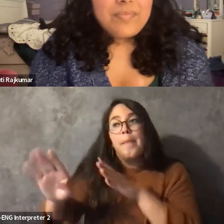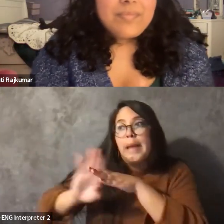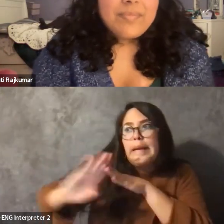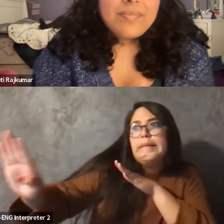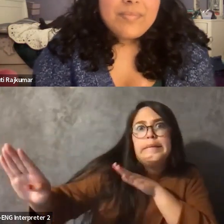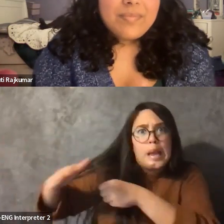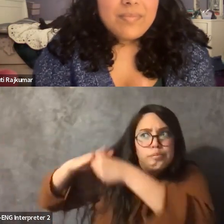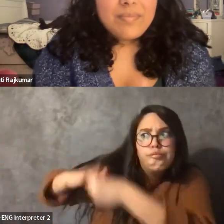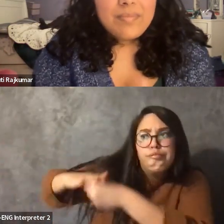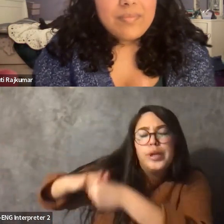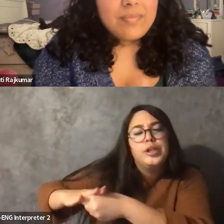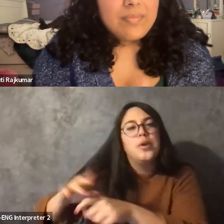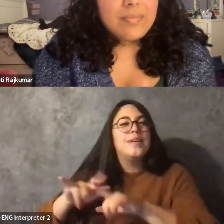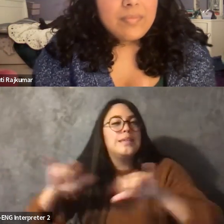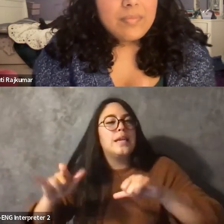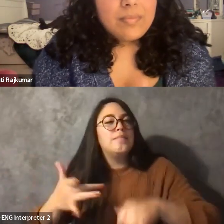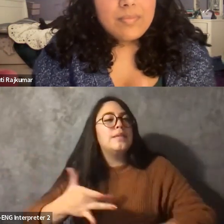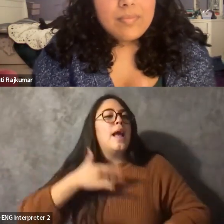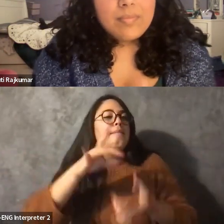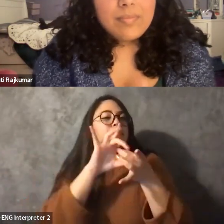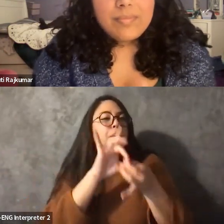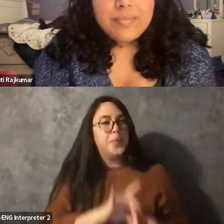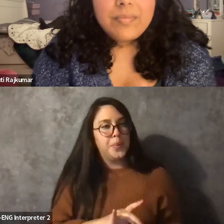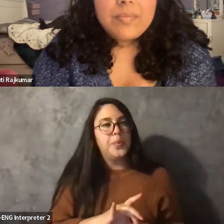So we have a couple minutes, so we're going to answer an audience question.